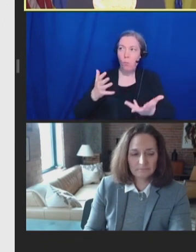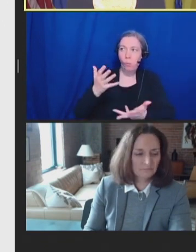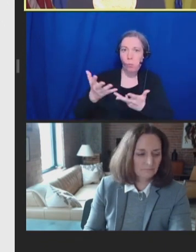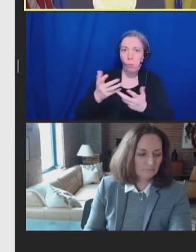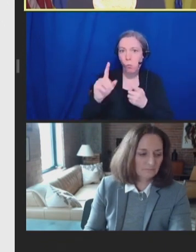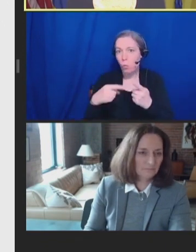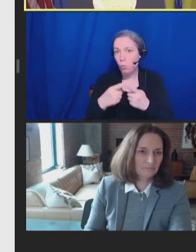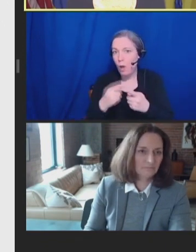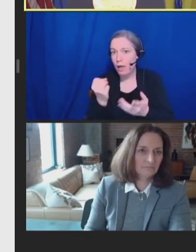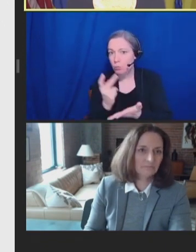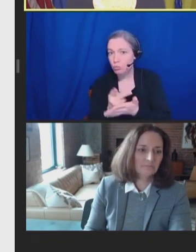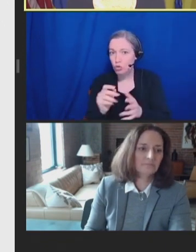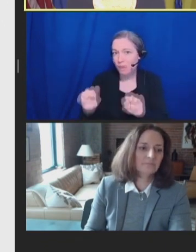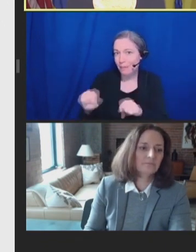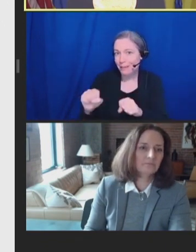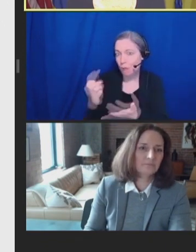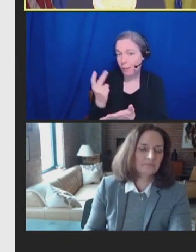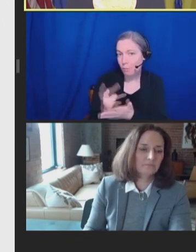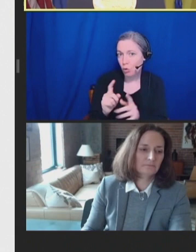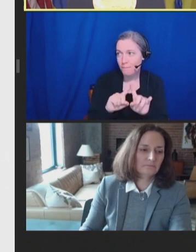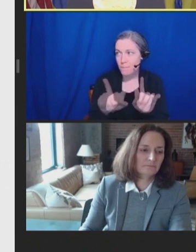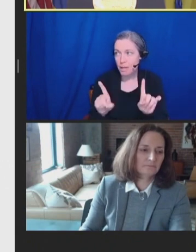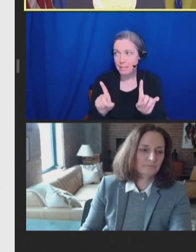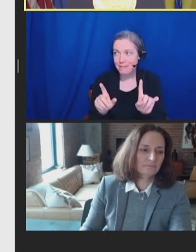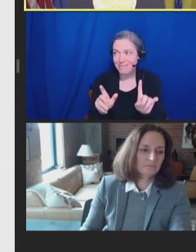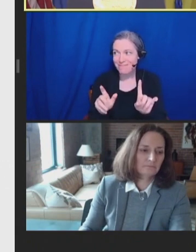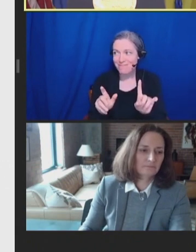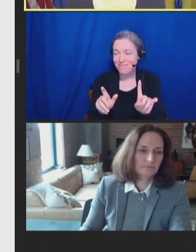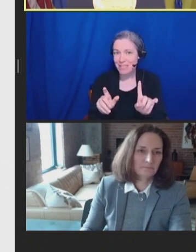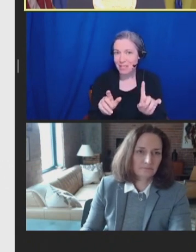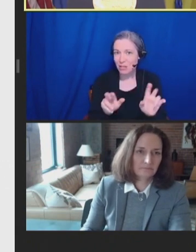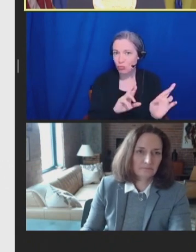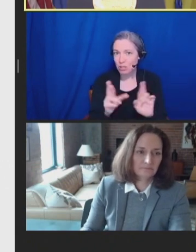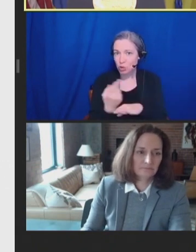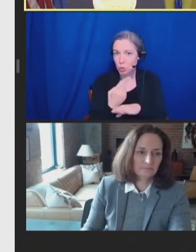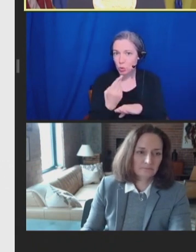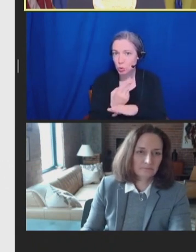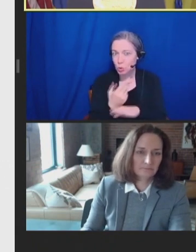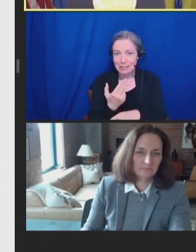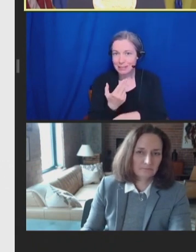not be ready for launch until sort of the middle of this RSV season.